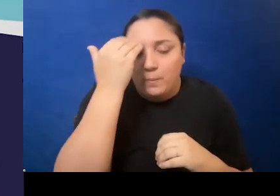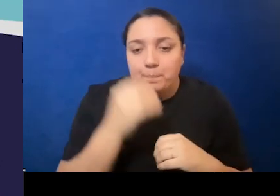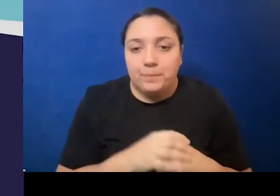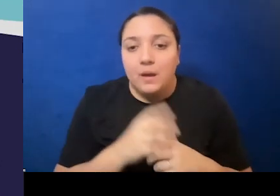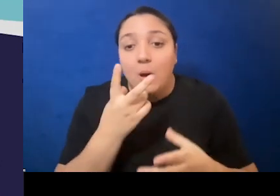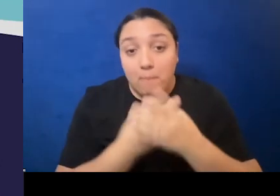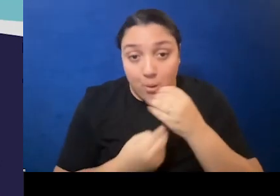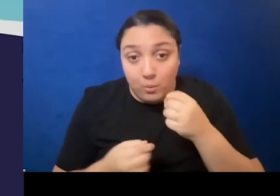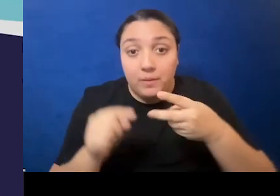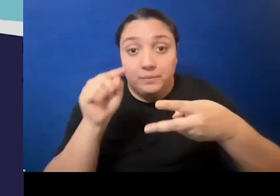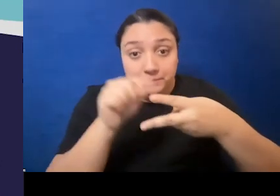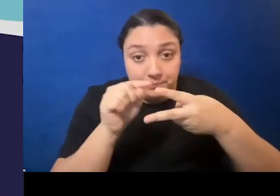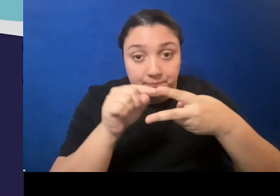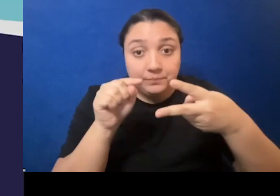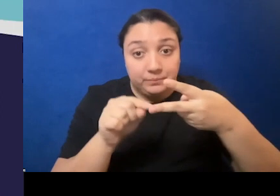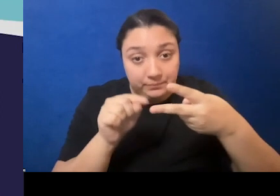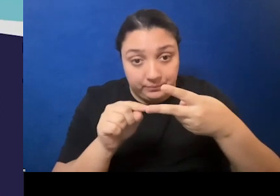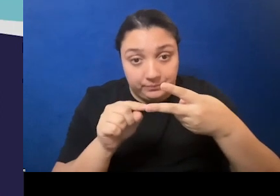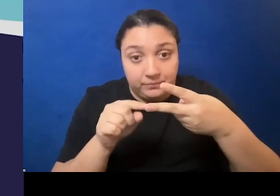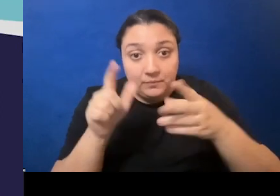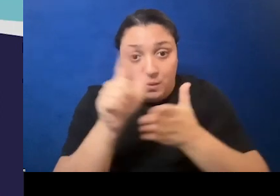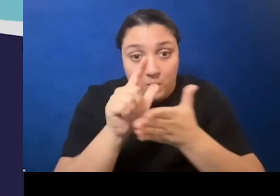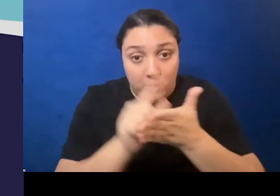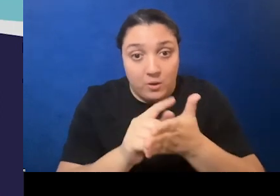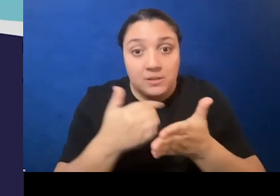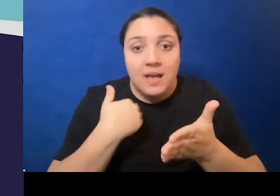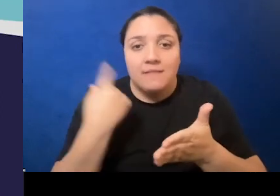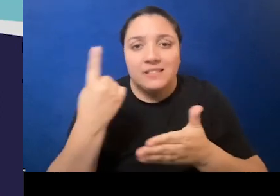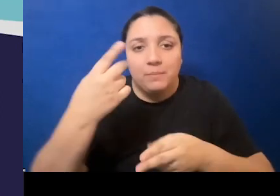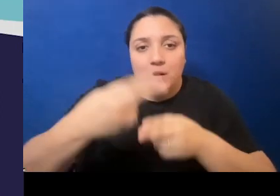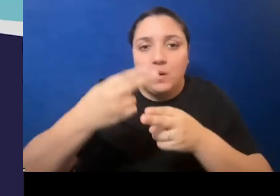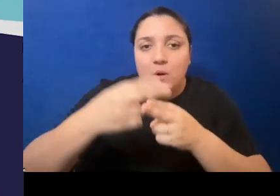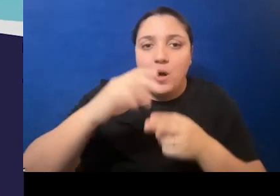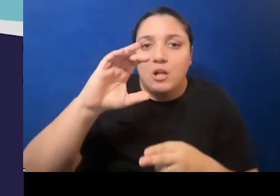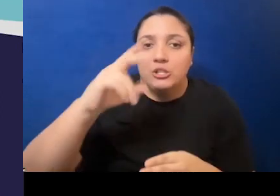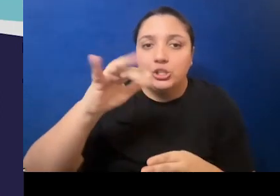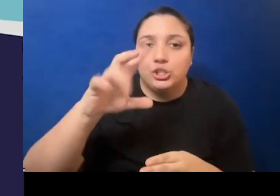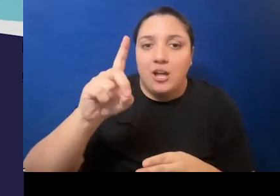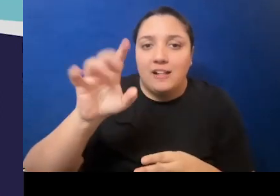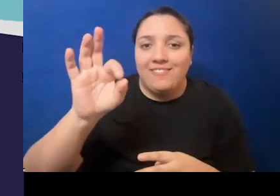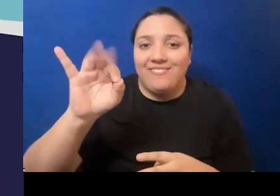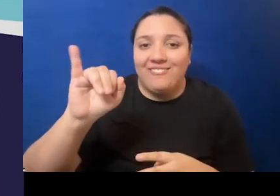IMPORTANT TO NOTE THAT BOTH IDEA AND 504 HAVE WHAT IS CALLED A